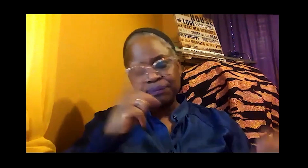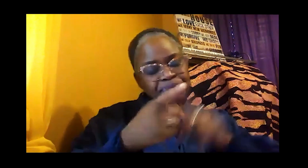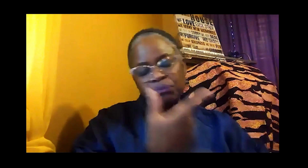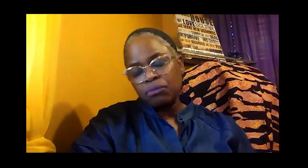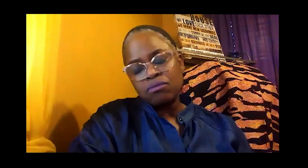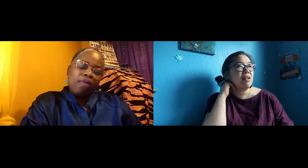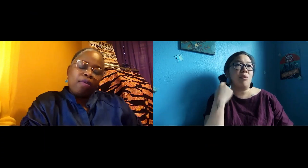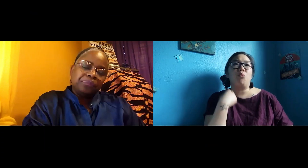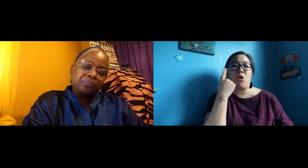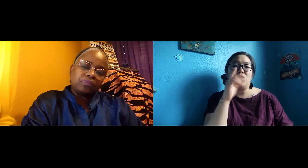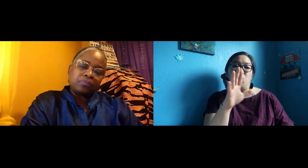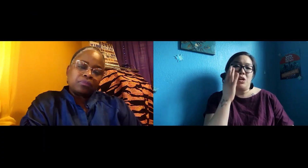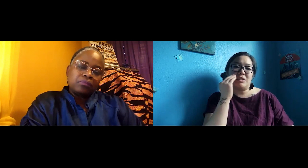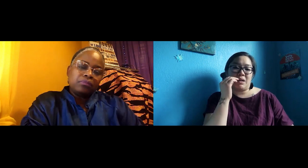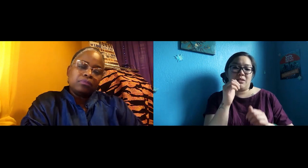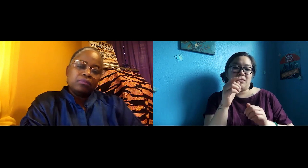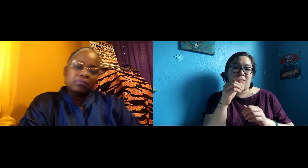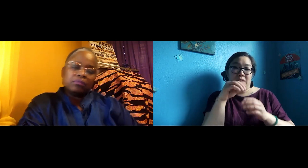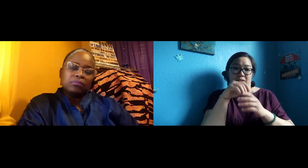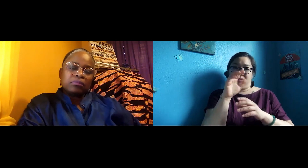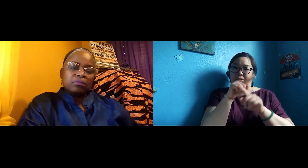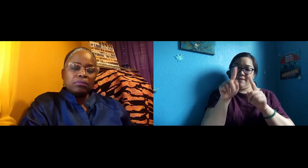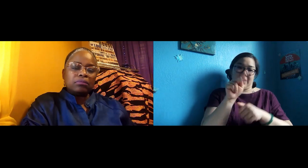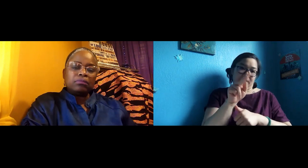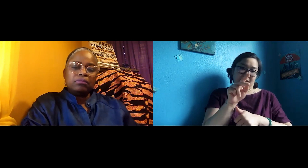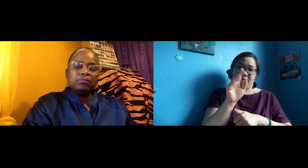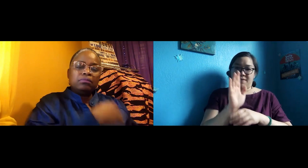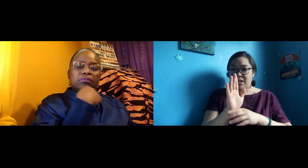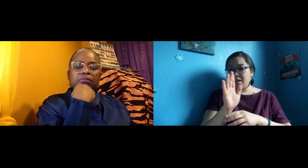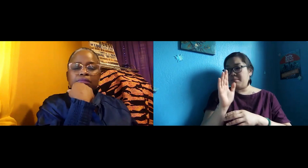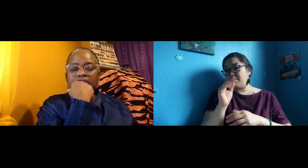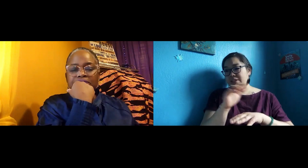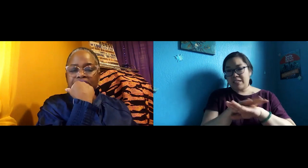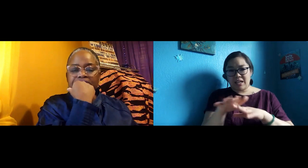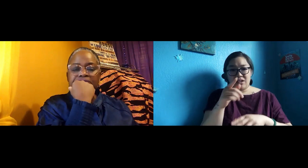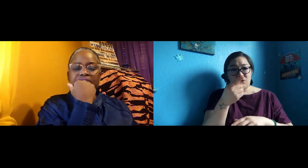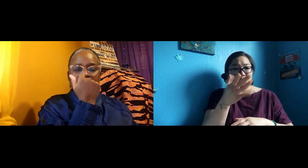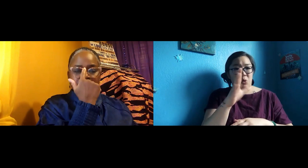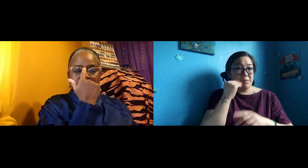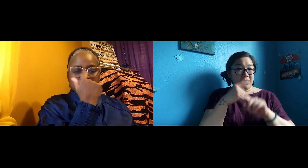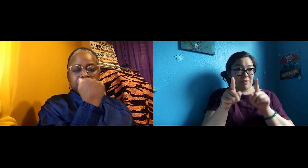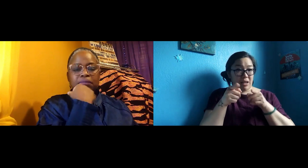that too must be worked out. In your experience in TV, film, stage,